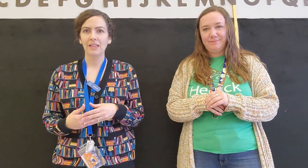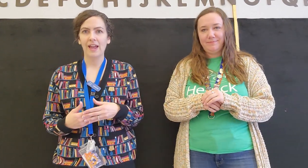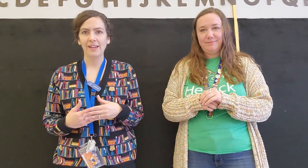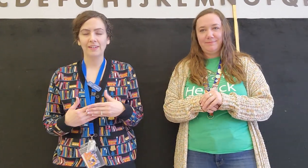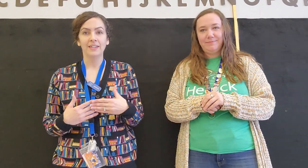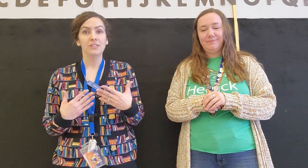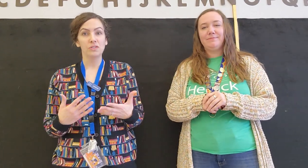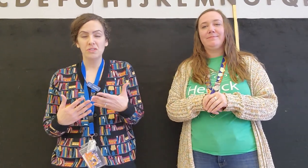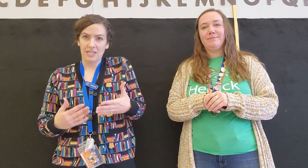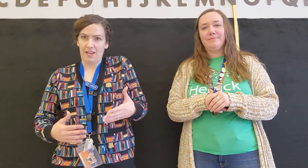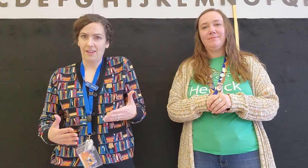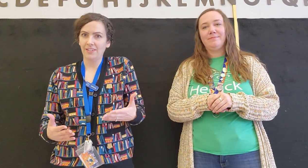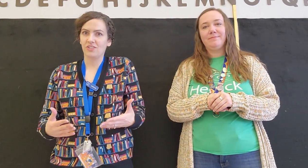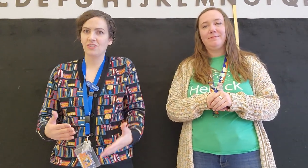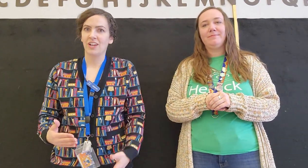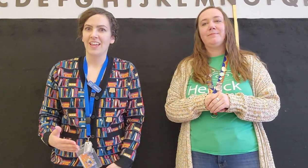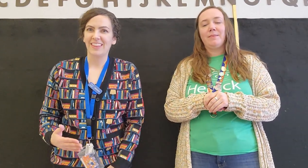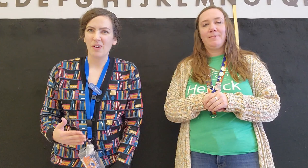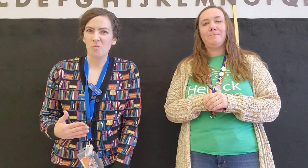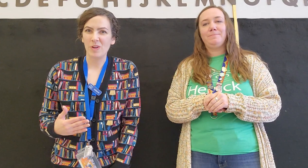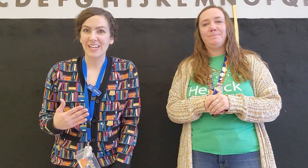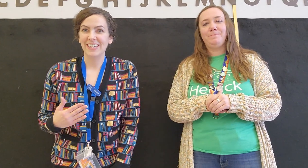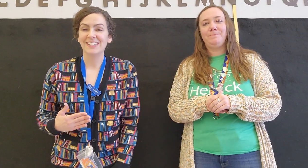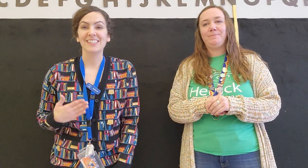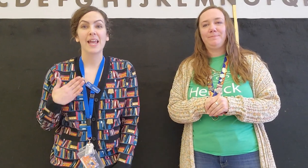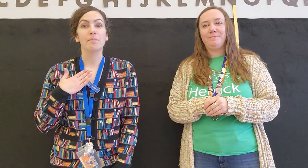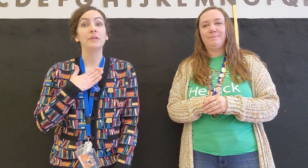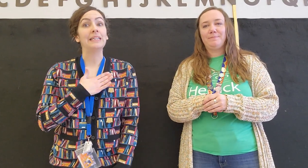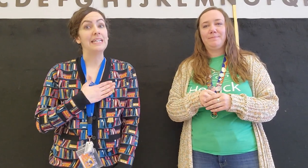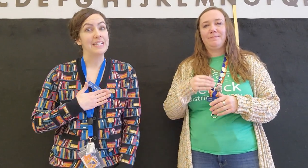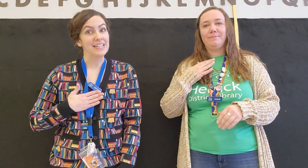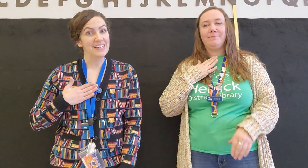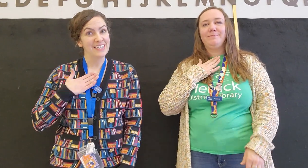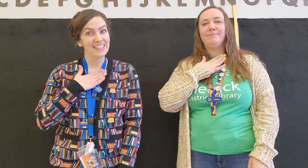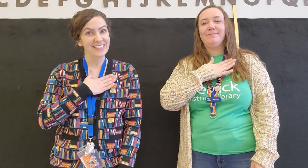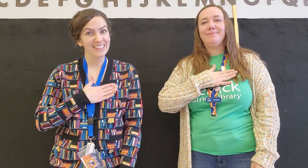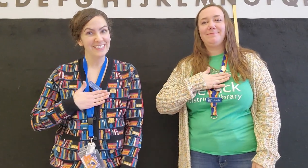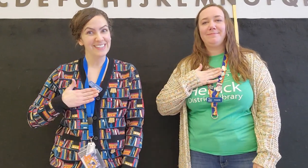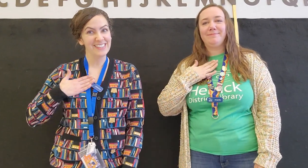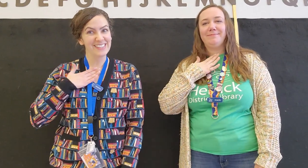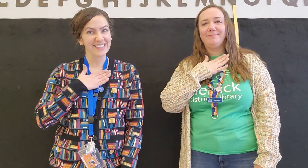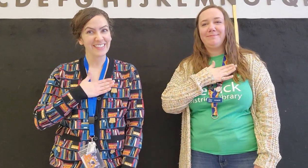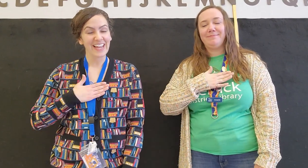We like to teach that we can say please